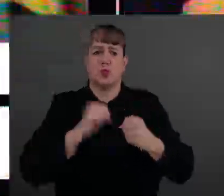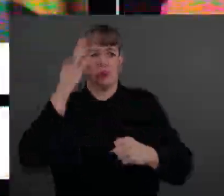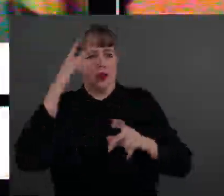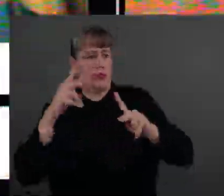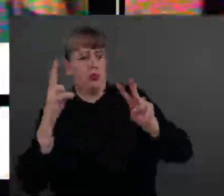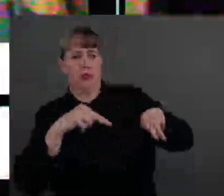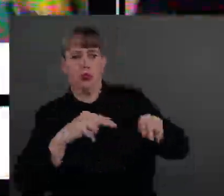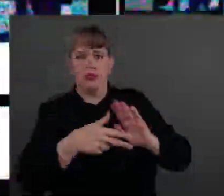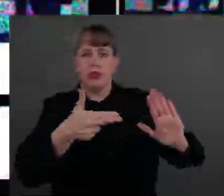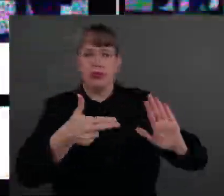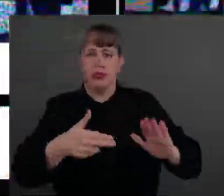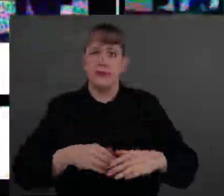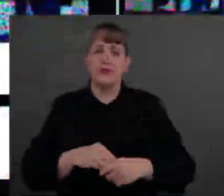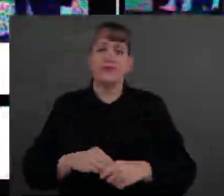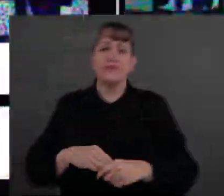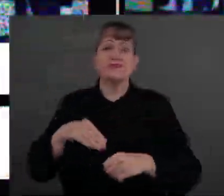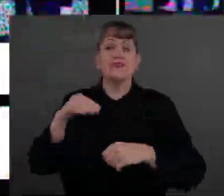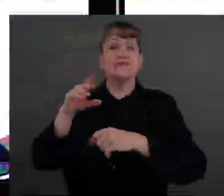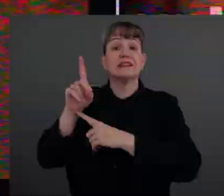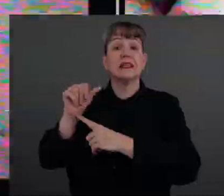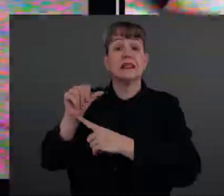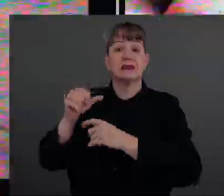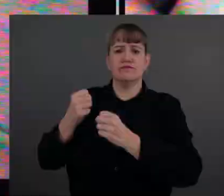neurodevelopmental disability supported by decades of scientific research.